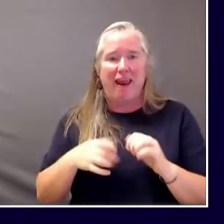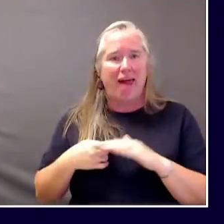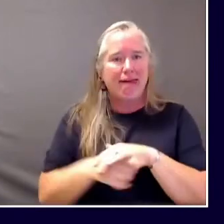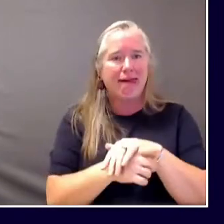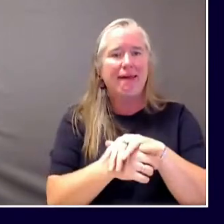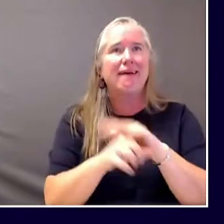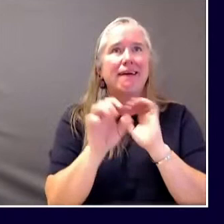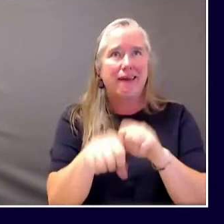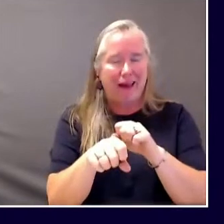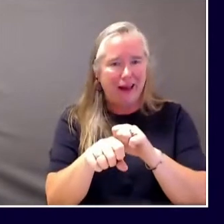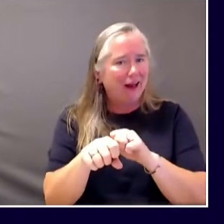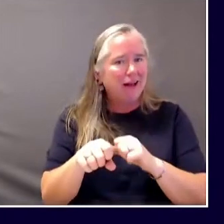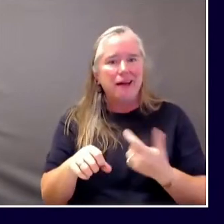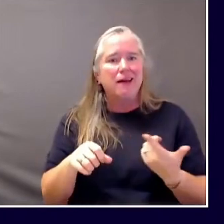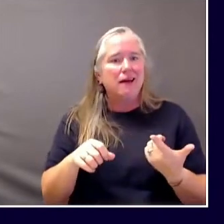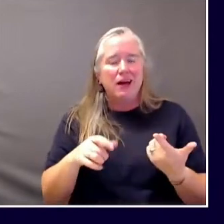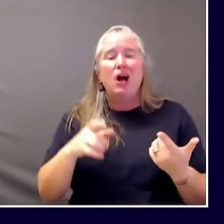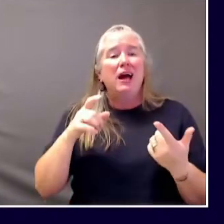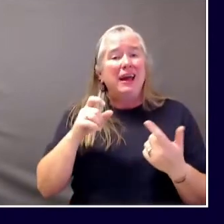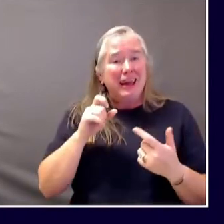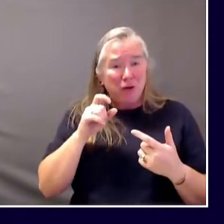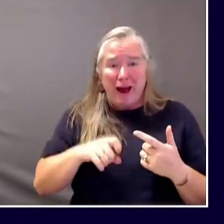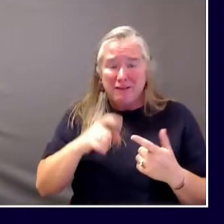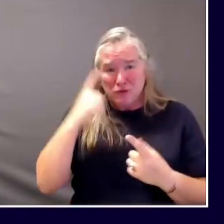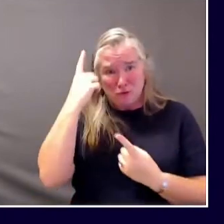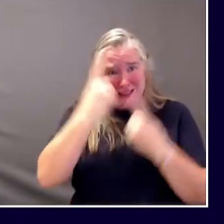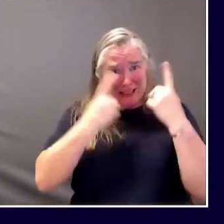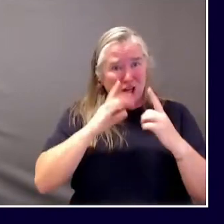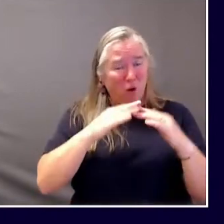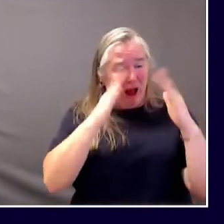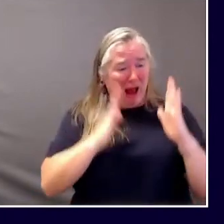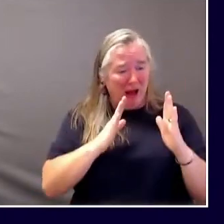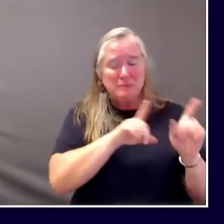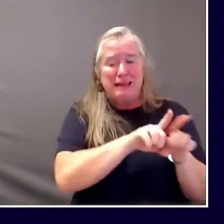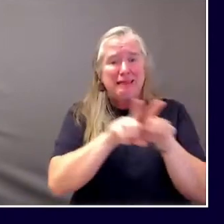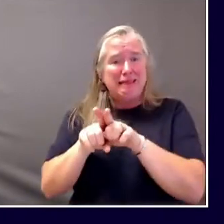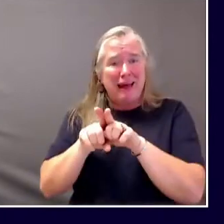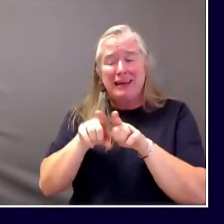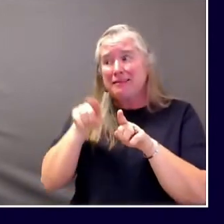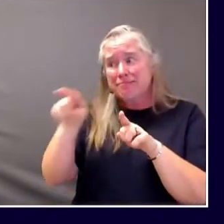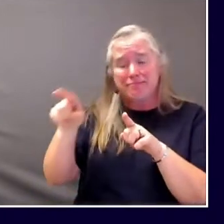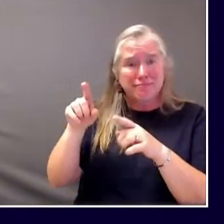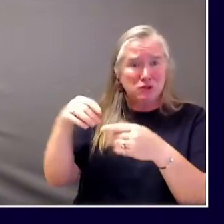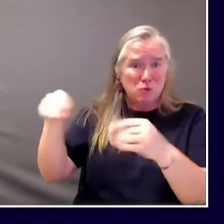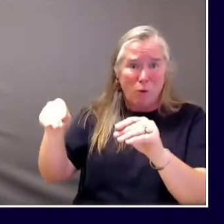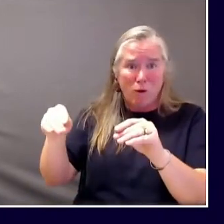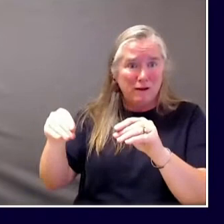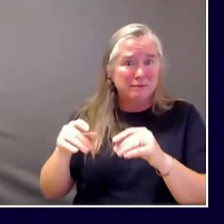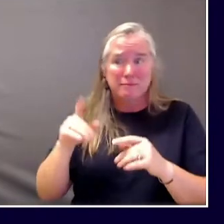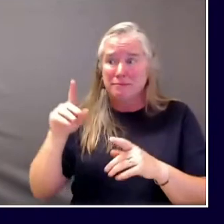commercial establishment when you've got friends coming over